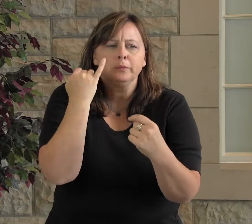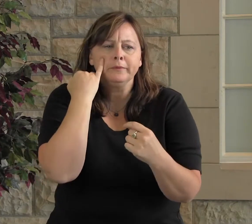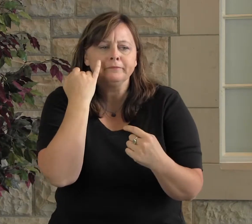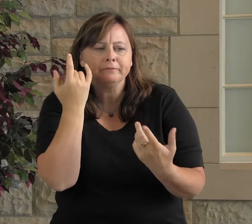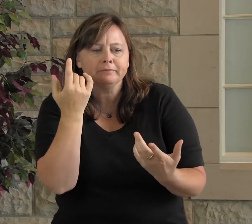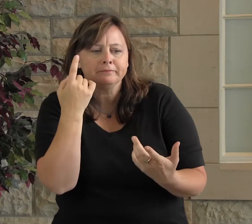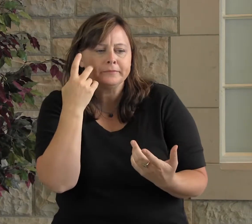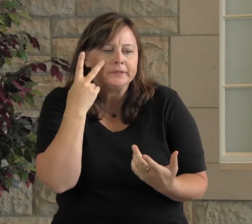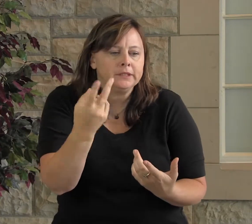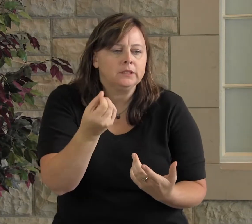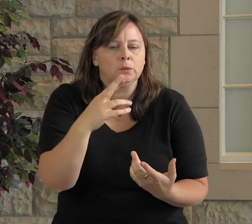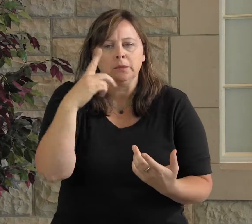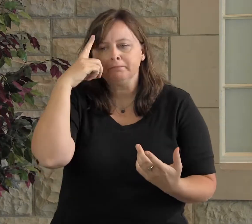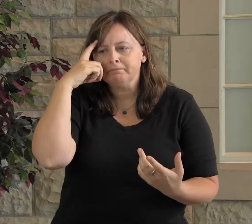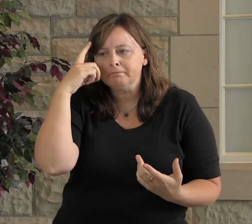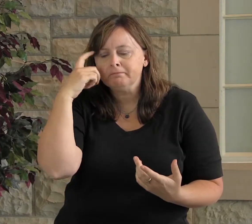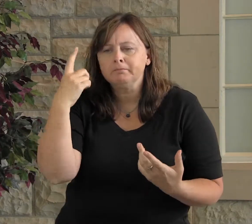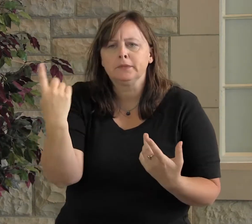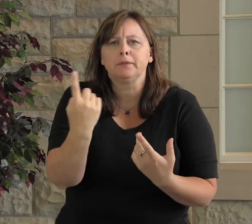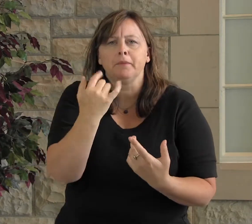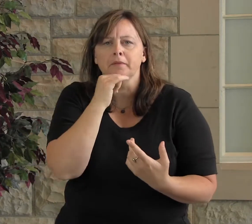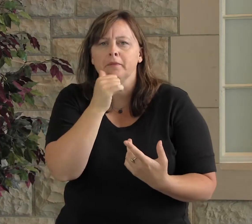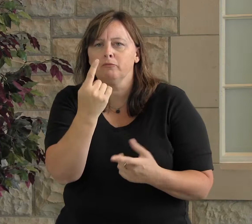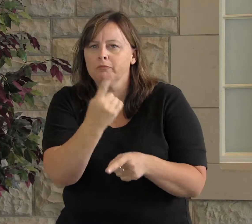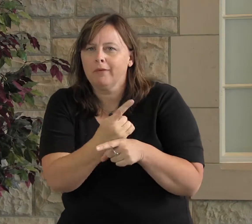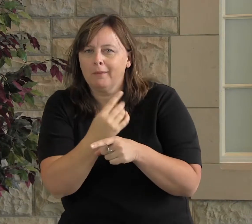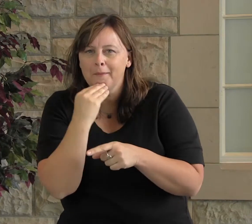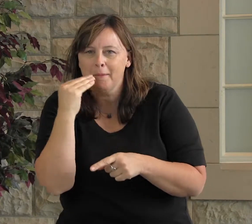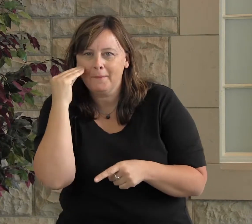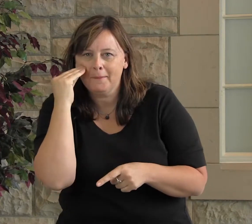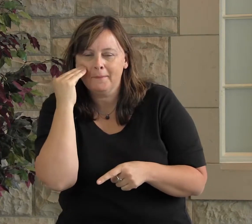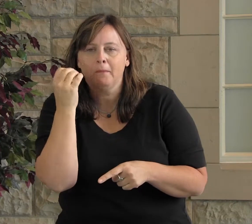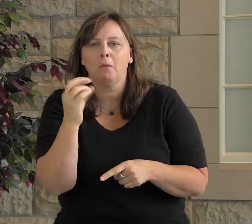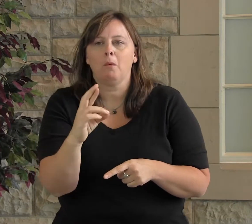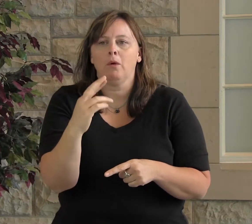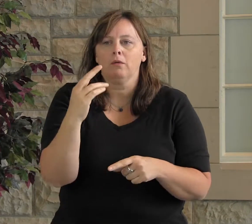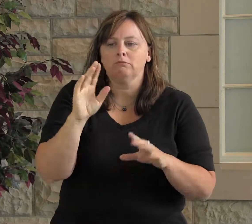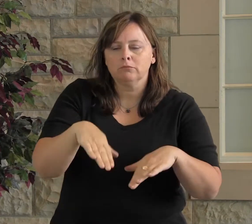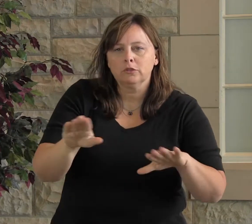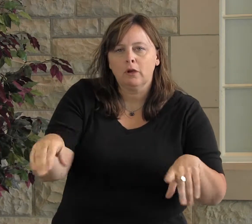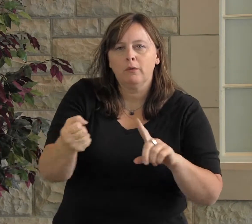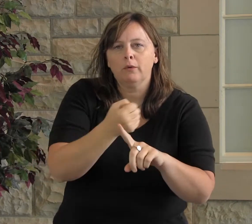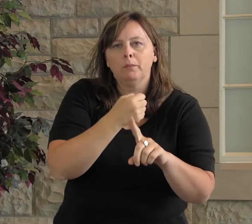about what you should do if you see or you suspect something might not be right in a home